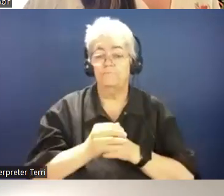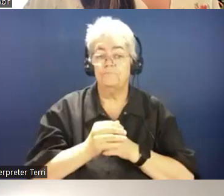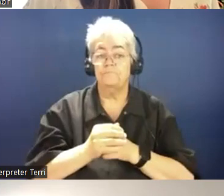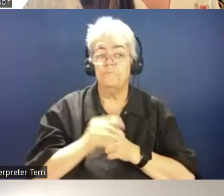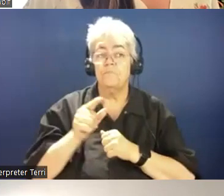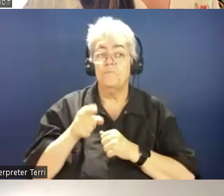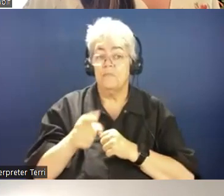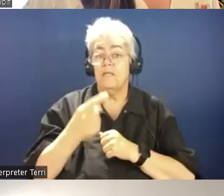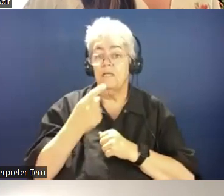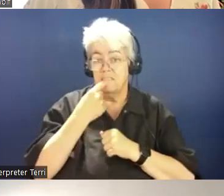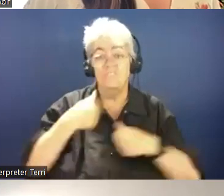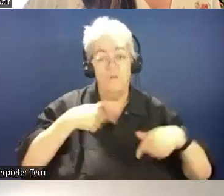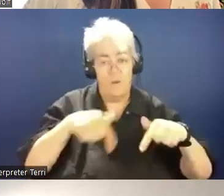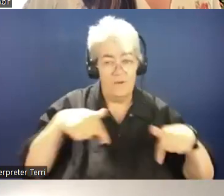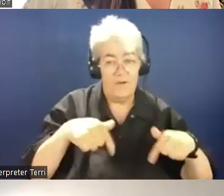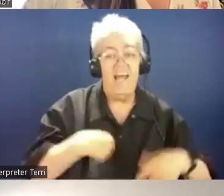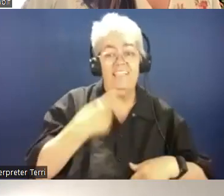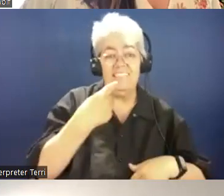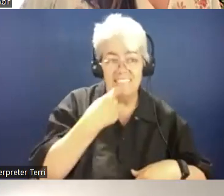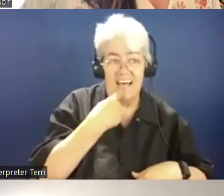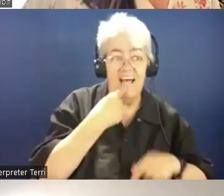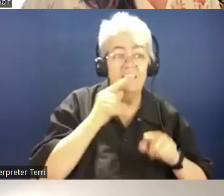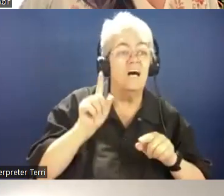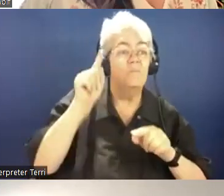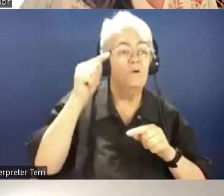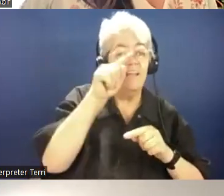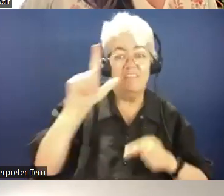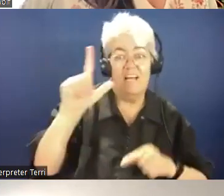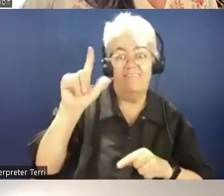we are recording, and it does say up in the upper left of your screen live with zoom with rev.com.